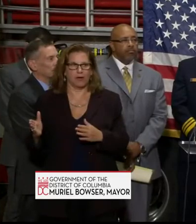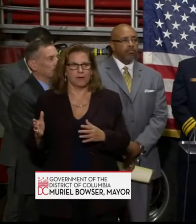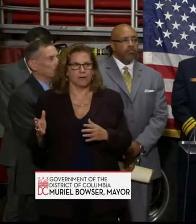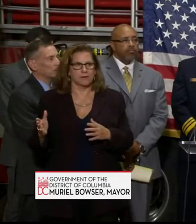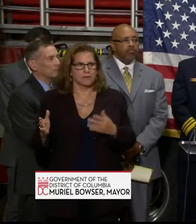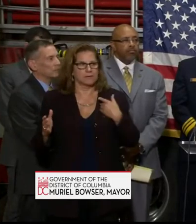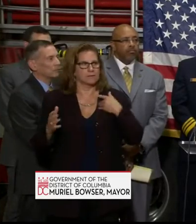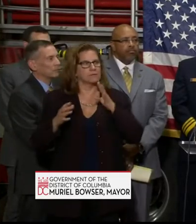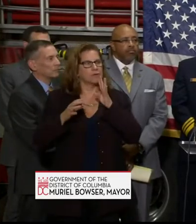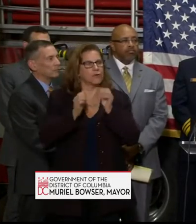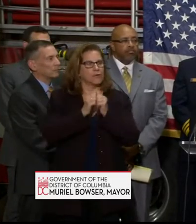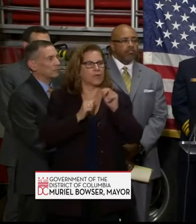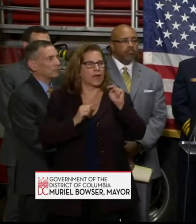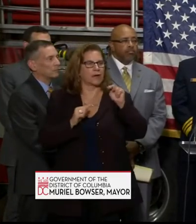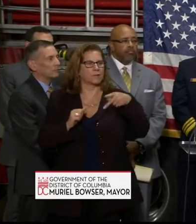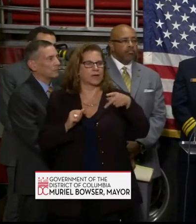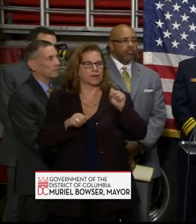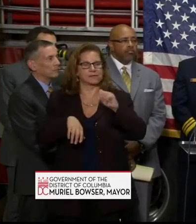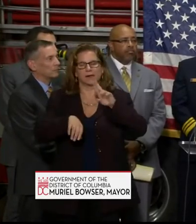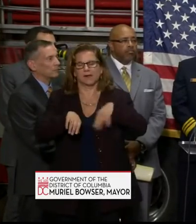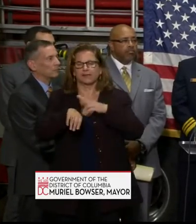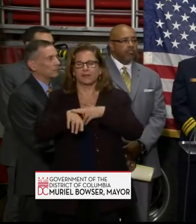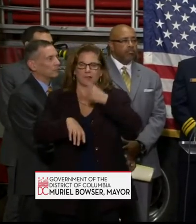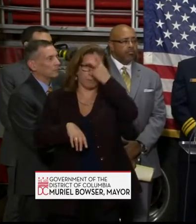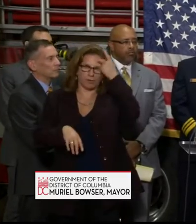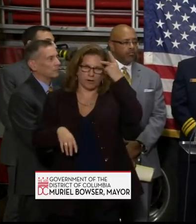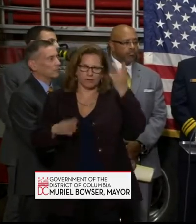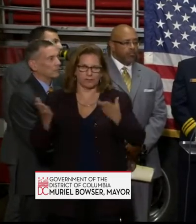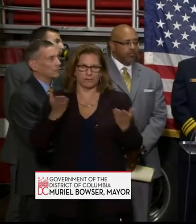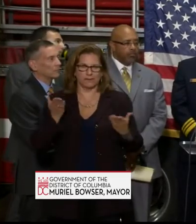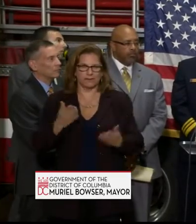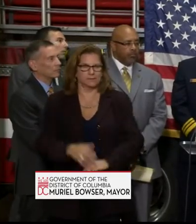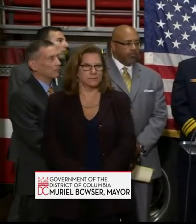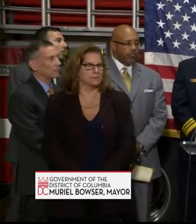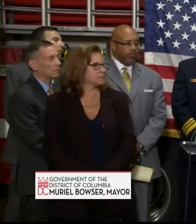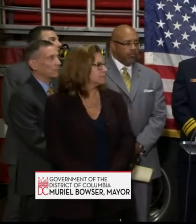MEASURES. >> MAYOR: OKAY.